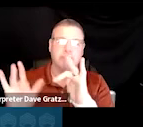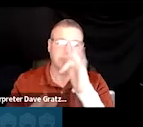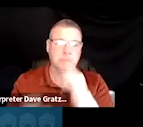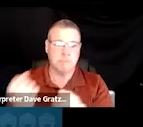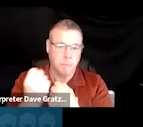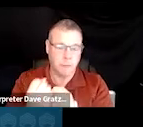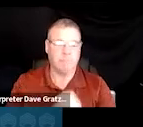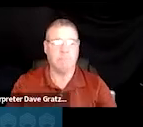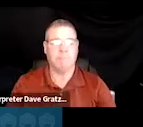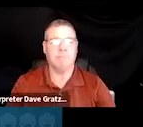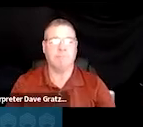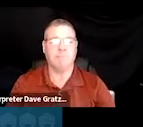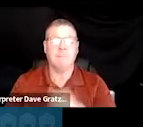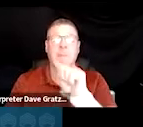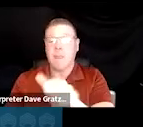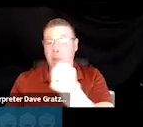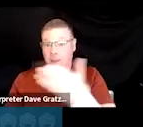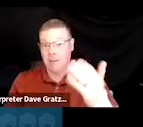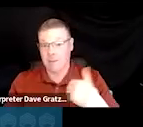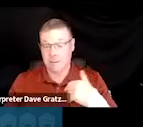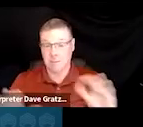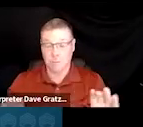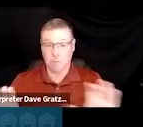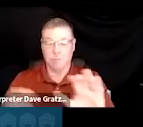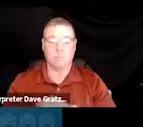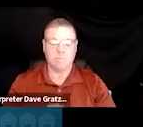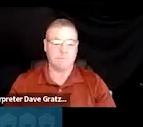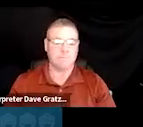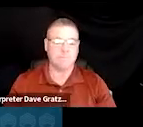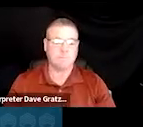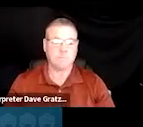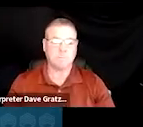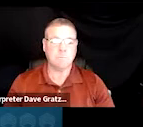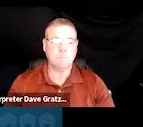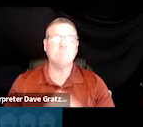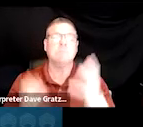The other thing that we are doing is we have already worked to develop